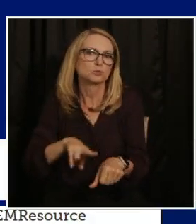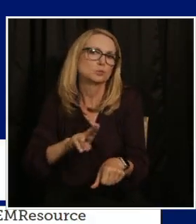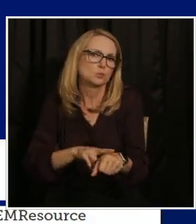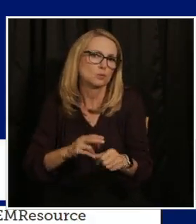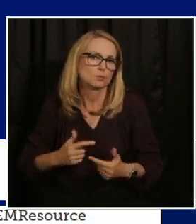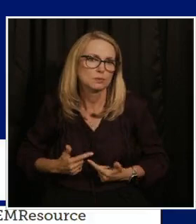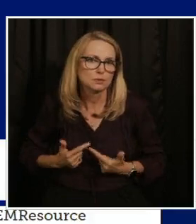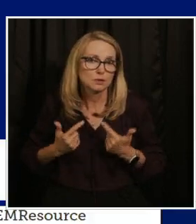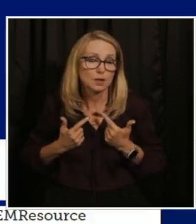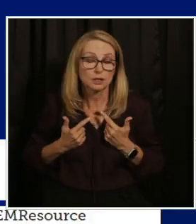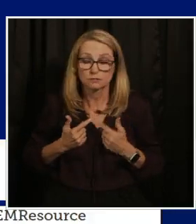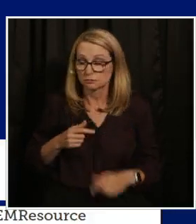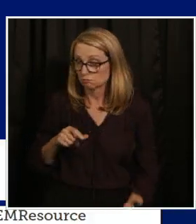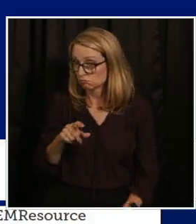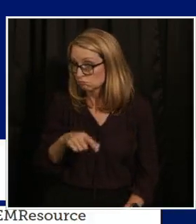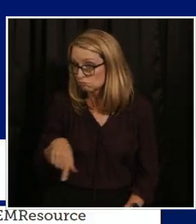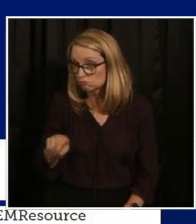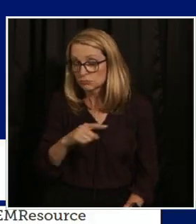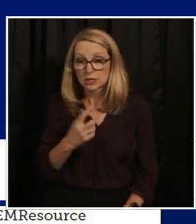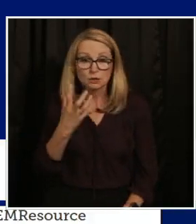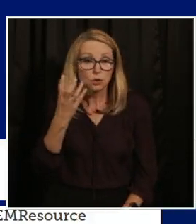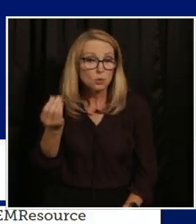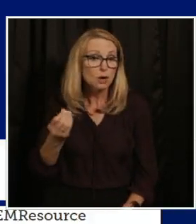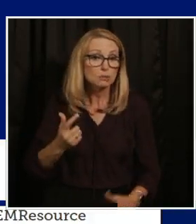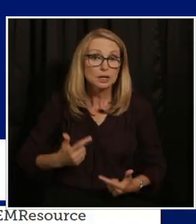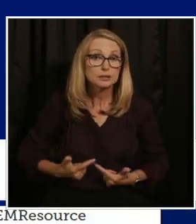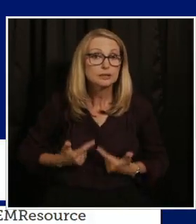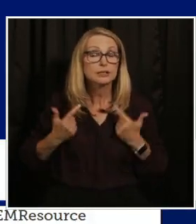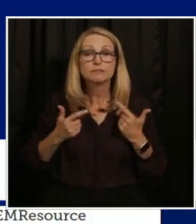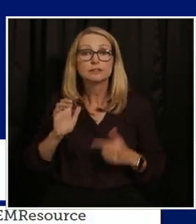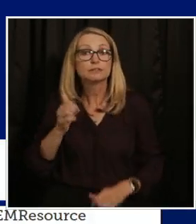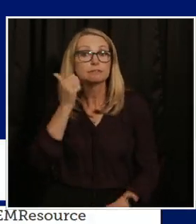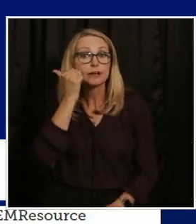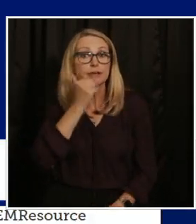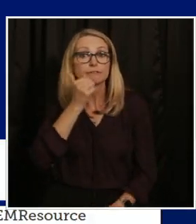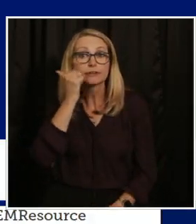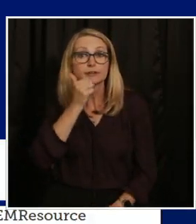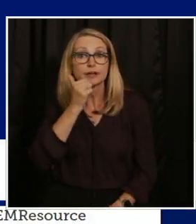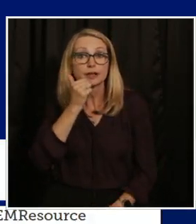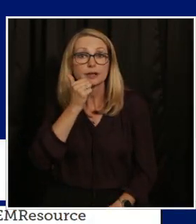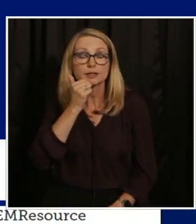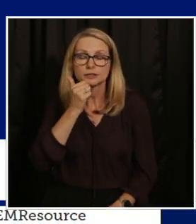go out and live their lives what comes with that is additional cases of trauma additional heart